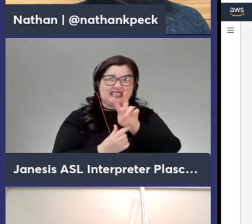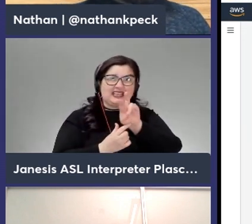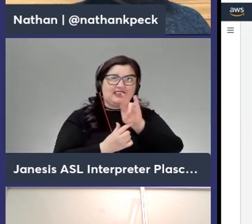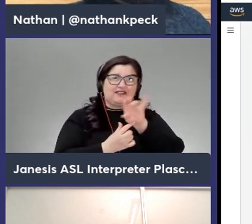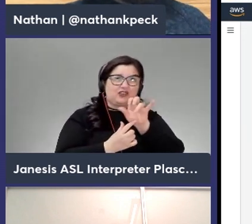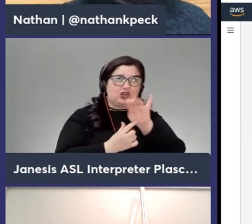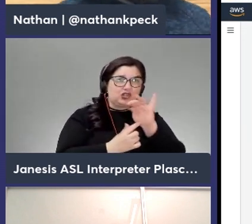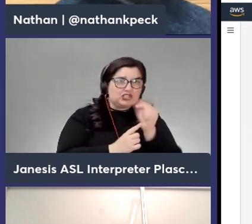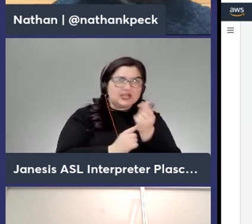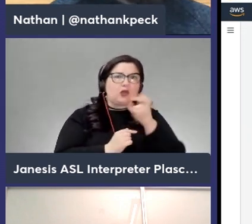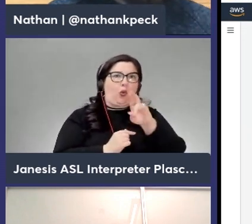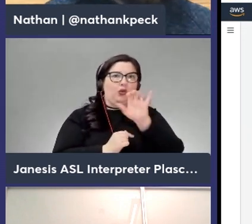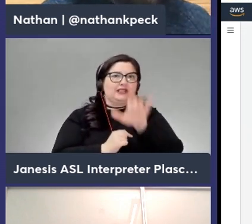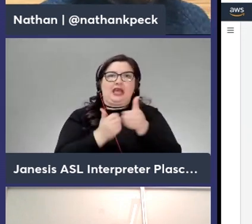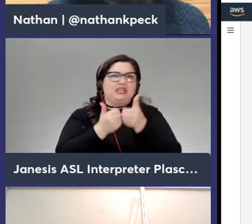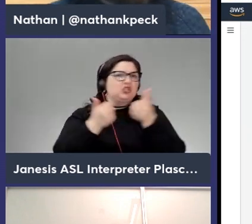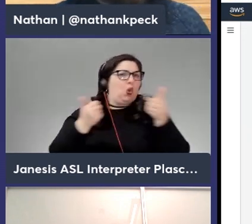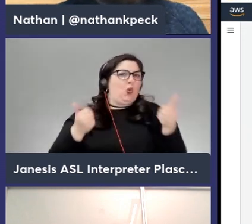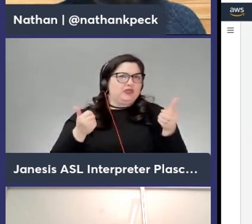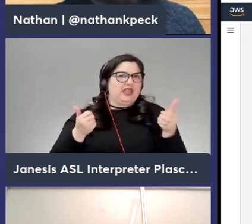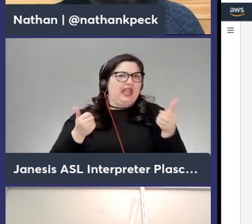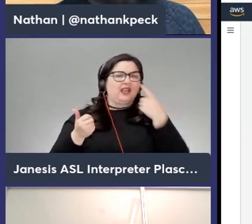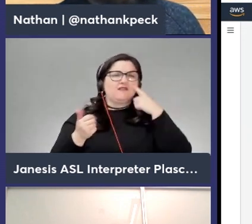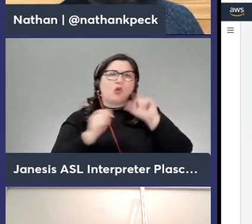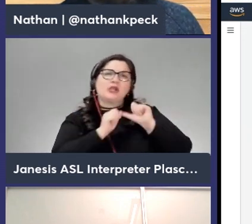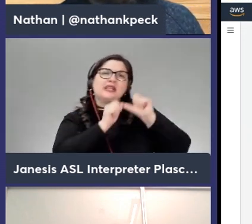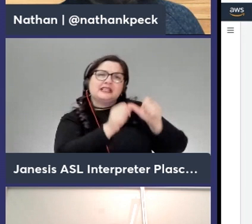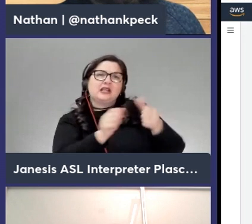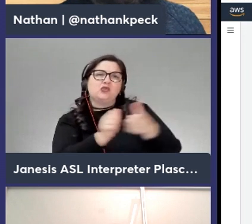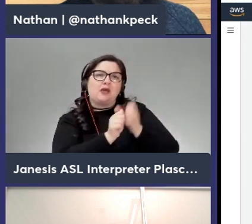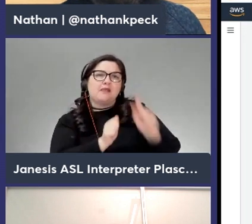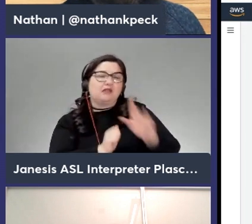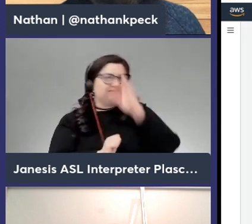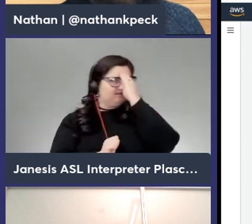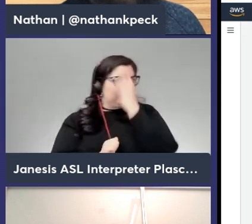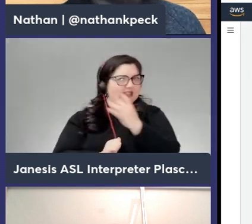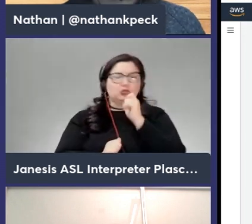for continuous backups? Yeah, it is not related to versioning.